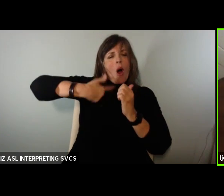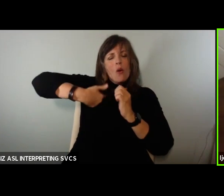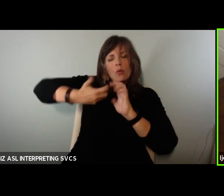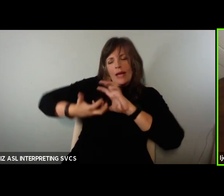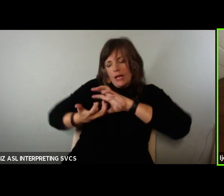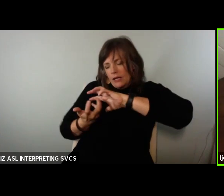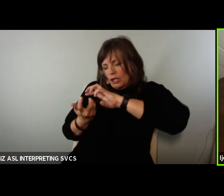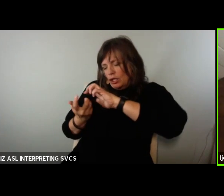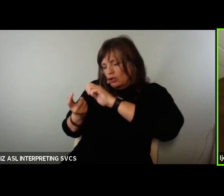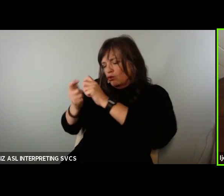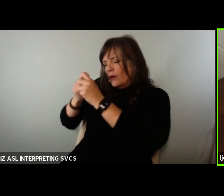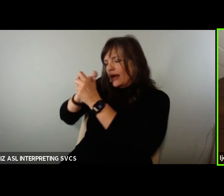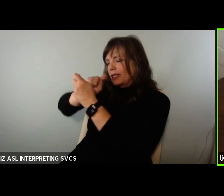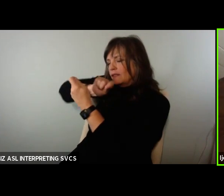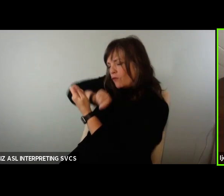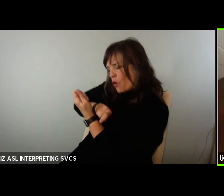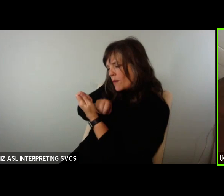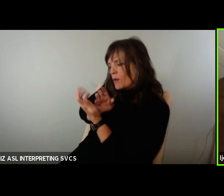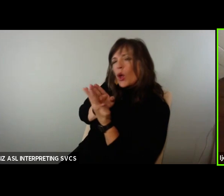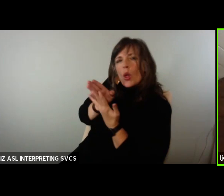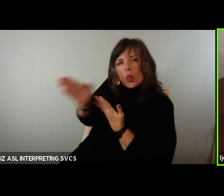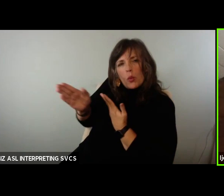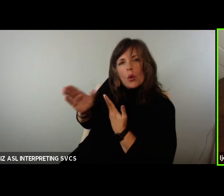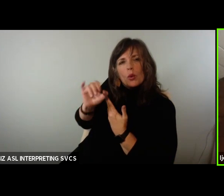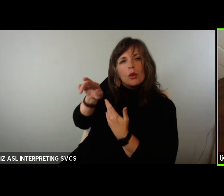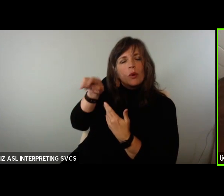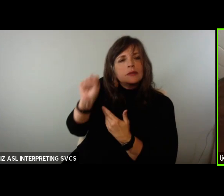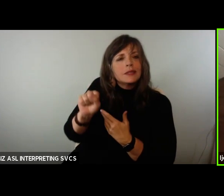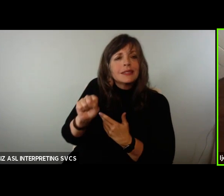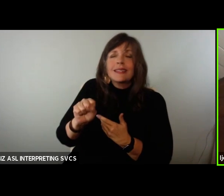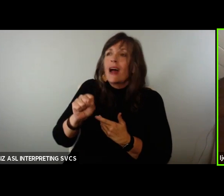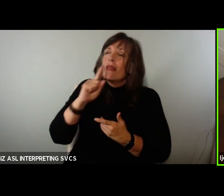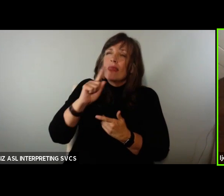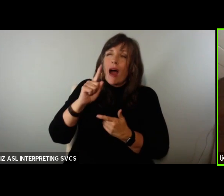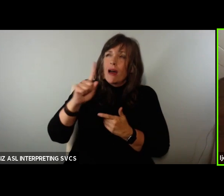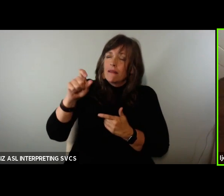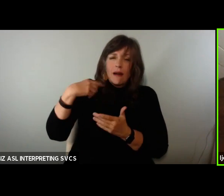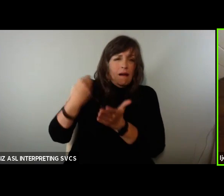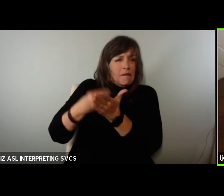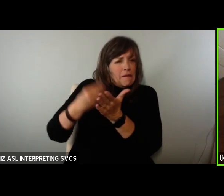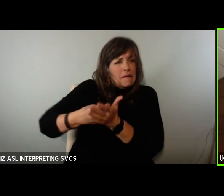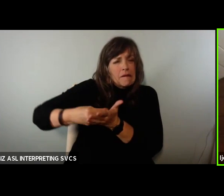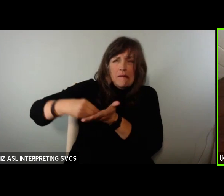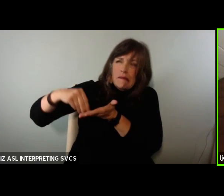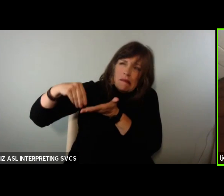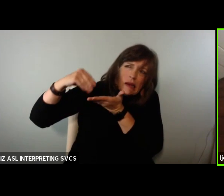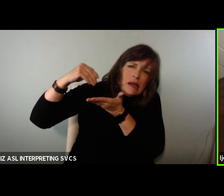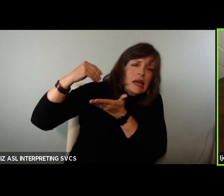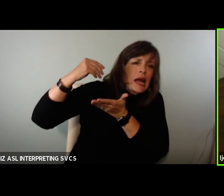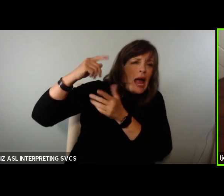is to transform away from a hypercapitalist system that really crushes people of color,